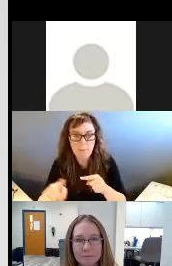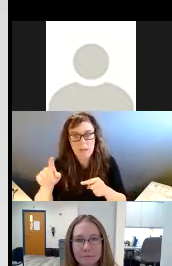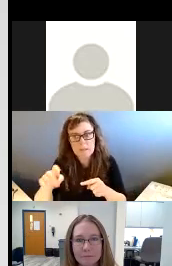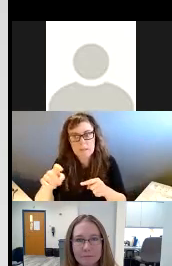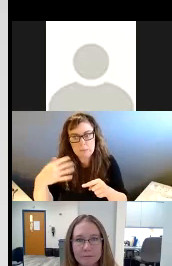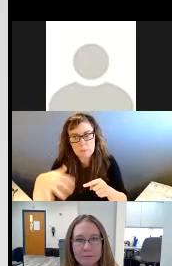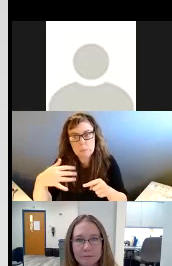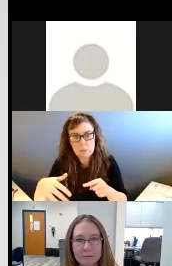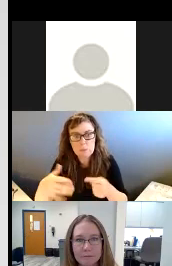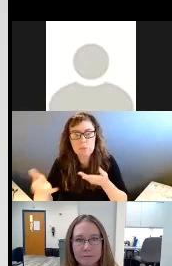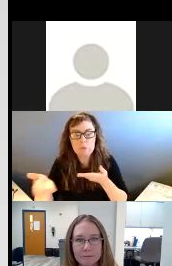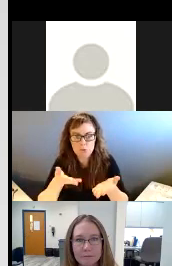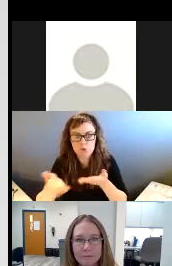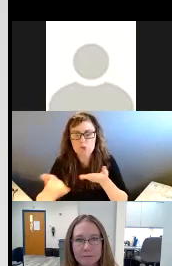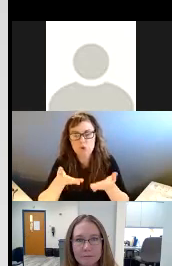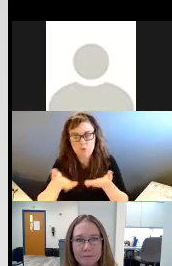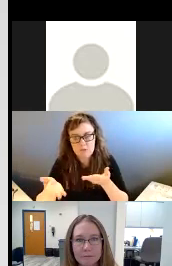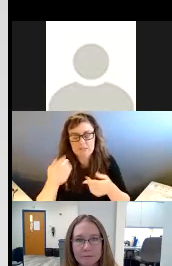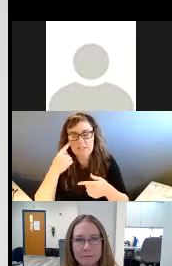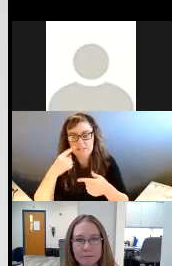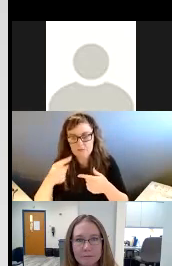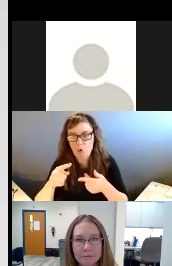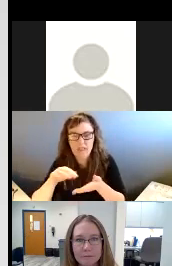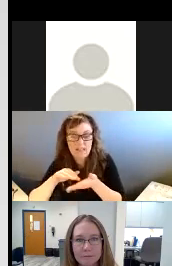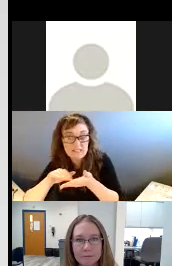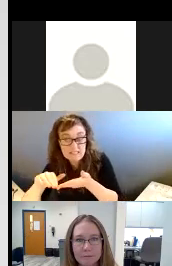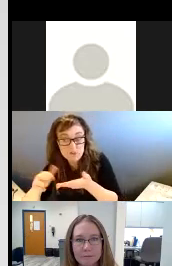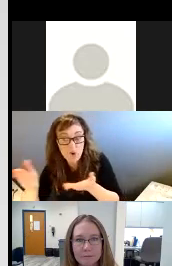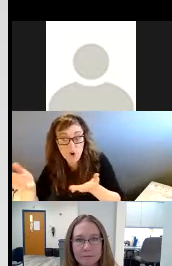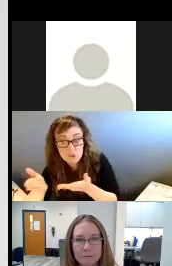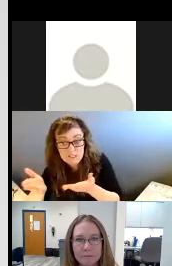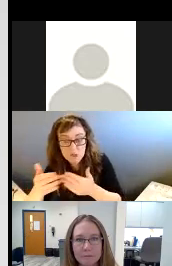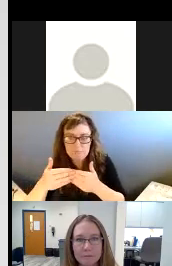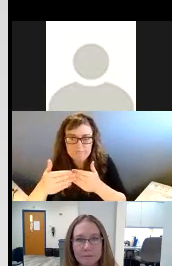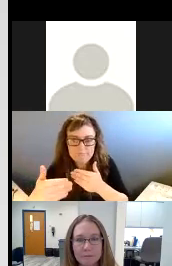LIKE WHEN HE WAS GOING TO DISCHARGE HERE. THEY KNEW HE WOULD NEED SOME PRETTY DEPENDENT